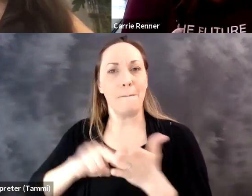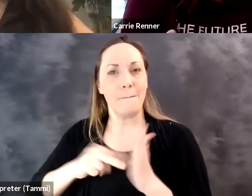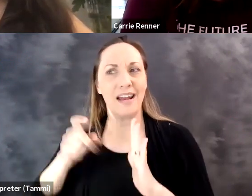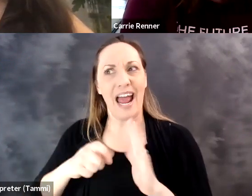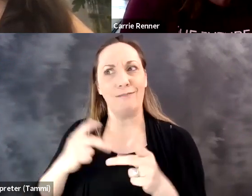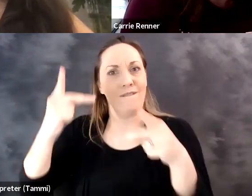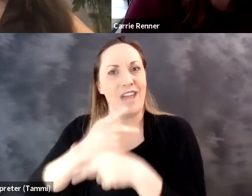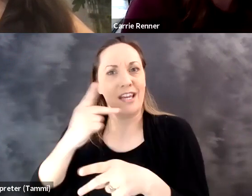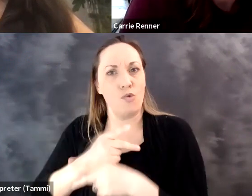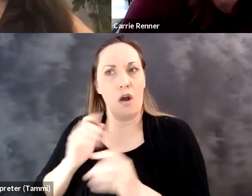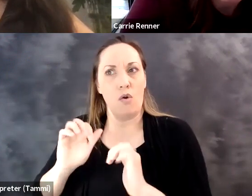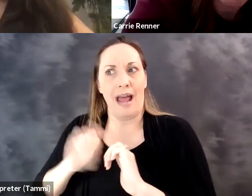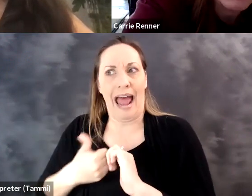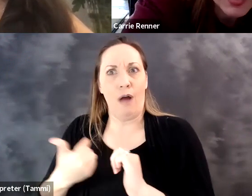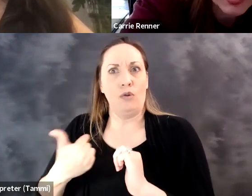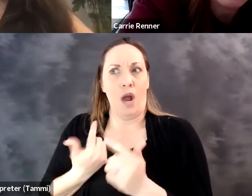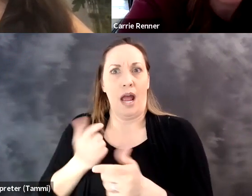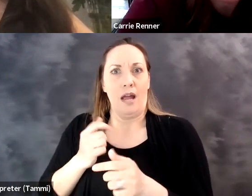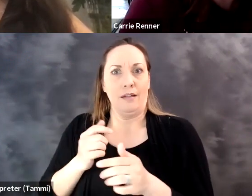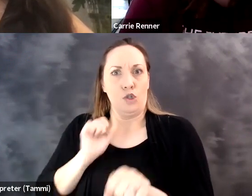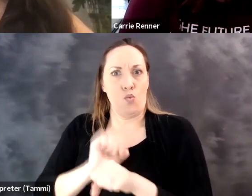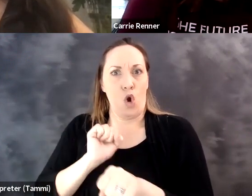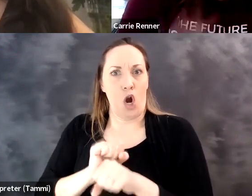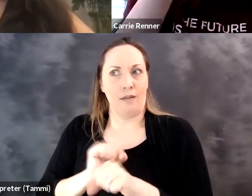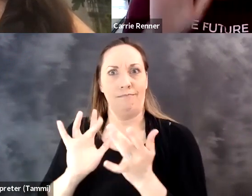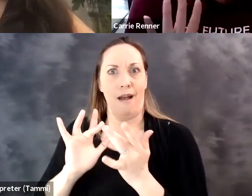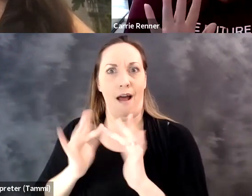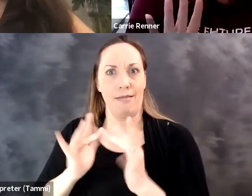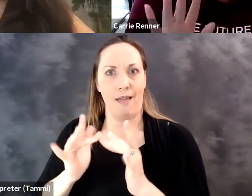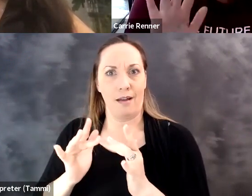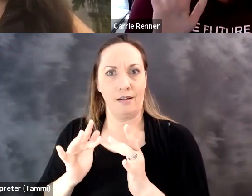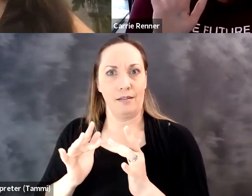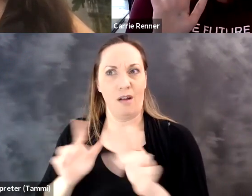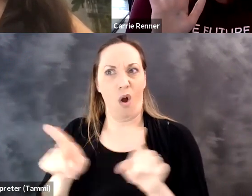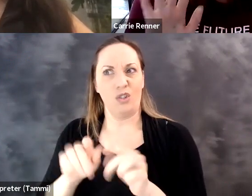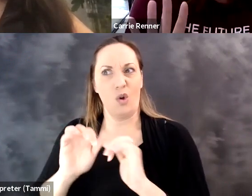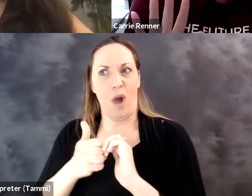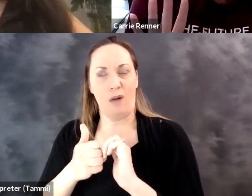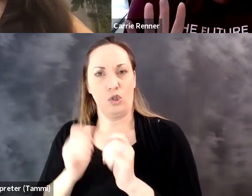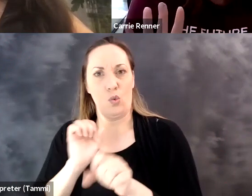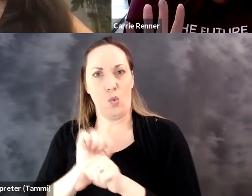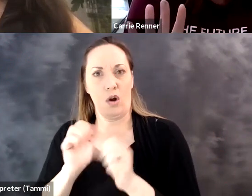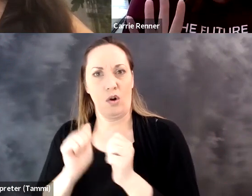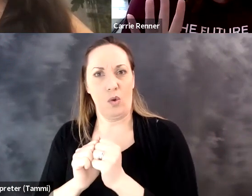The initial shock and turn our work into virtual worlds. For me as a Deaf individual that meant figure out how to do my daily workload